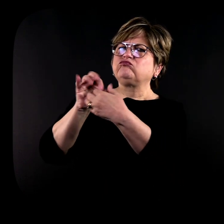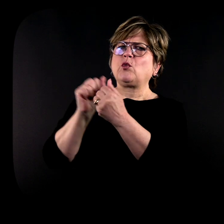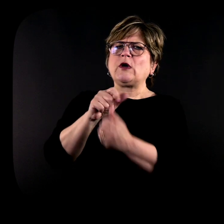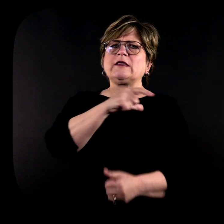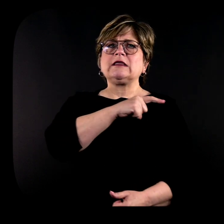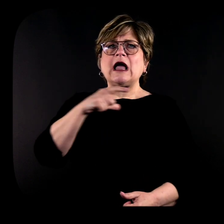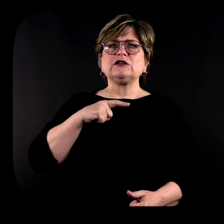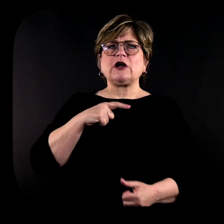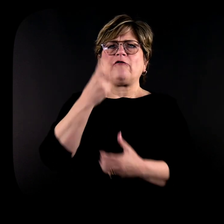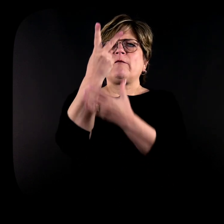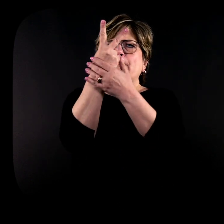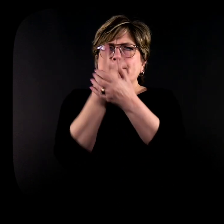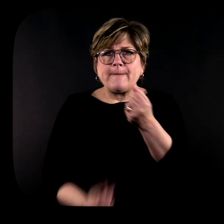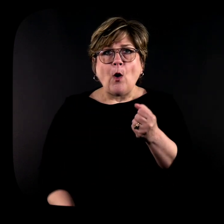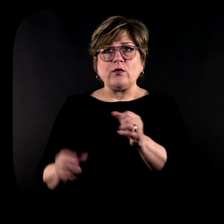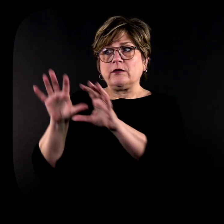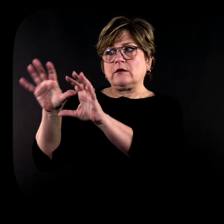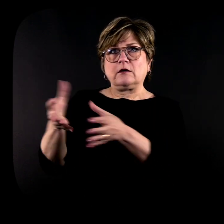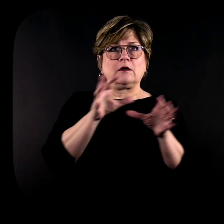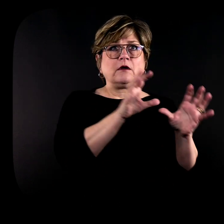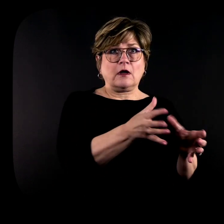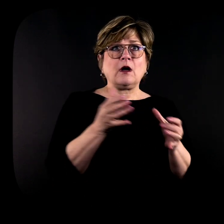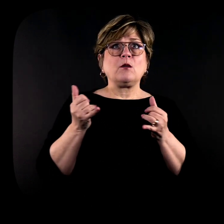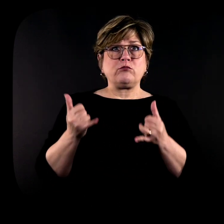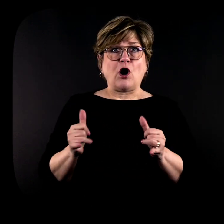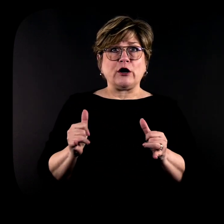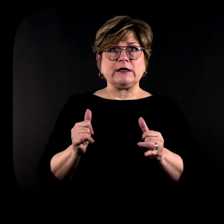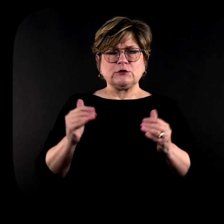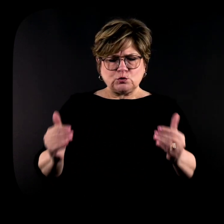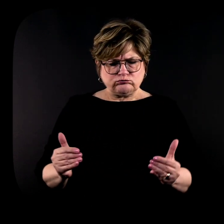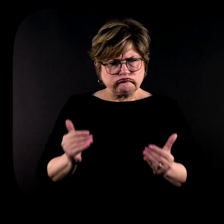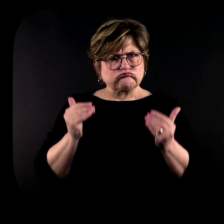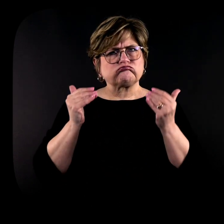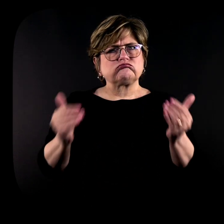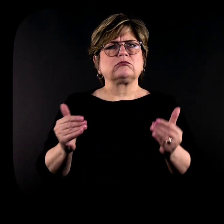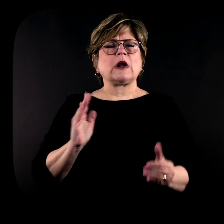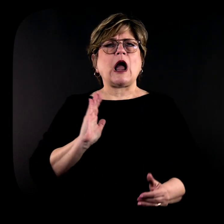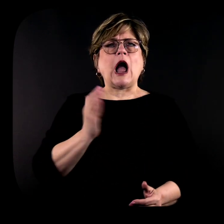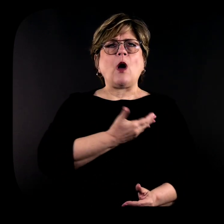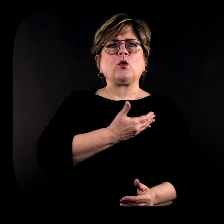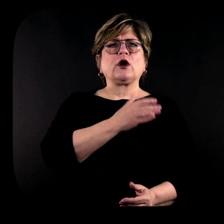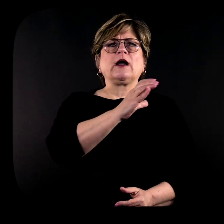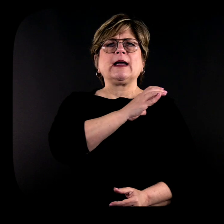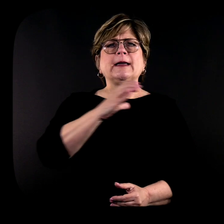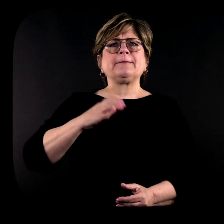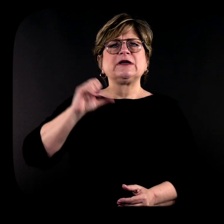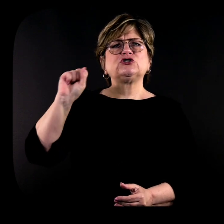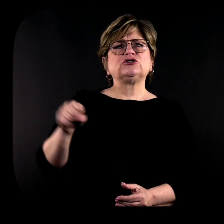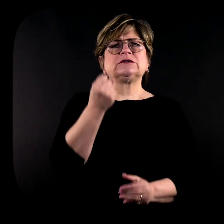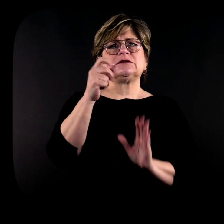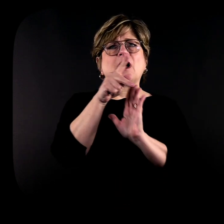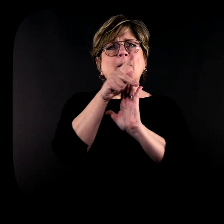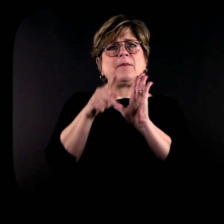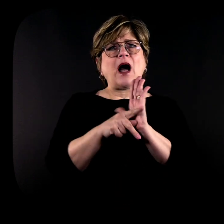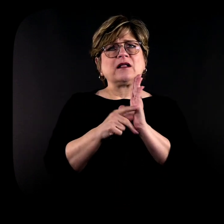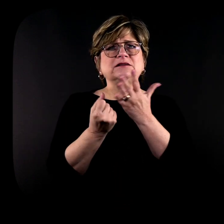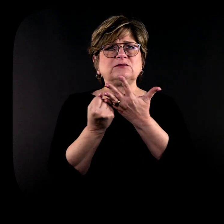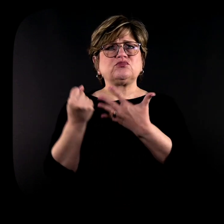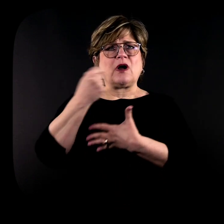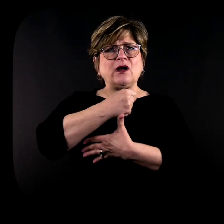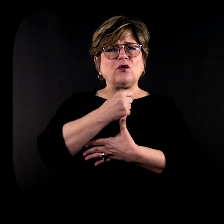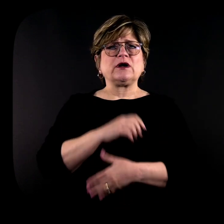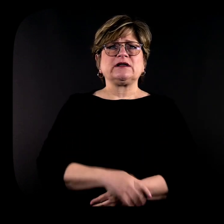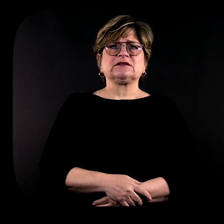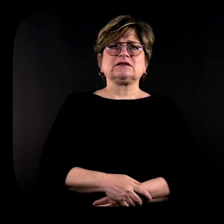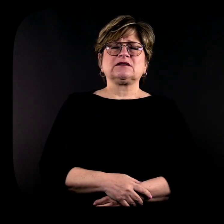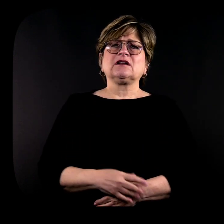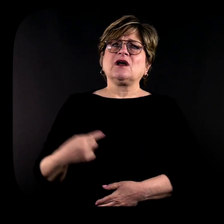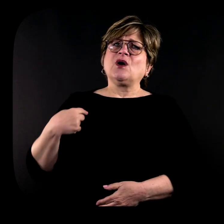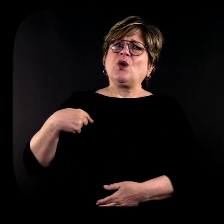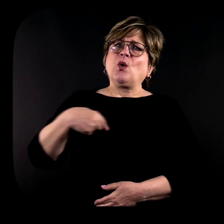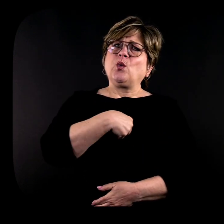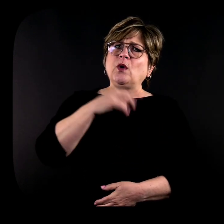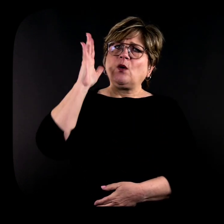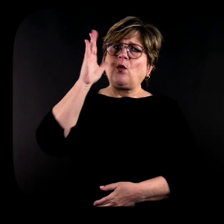We will work with legislators from both parties to move forward the Commission’s policy priorities.